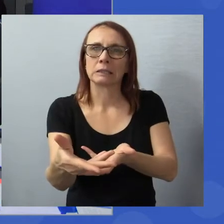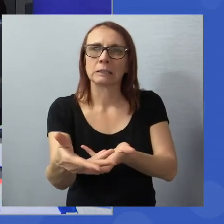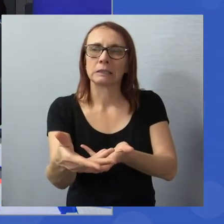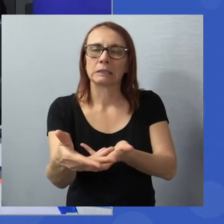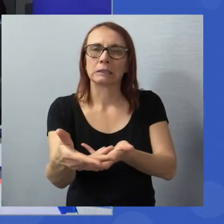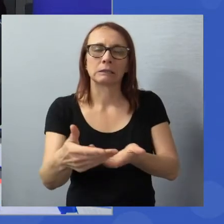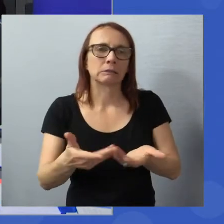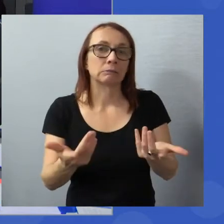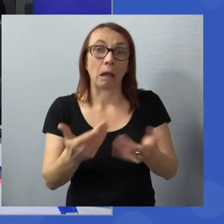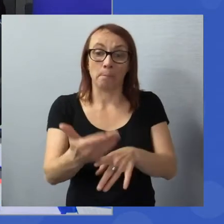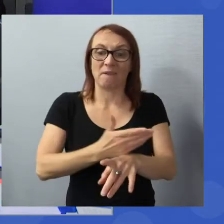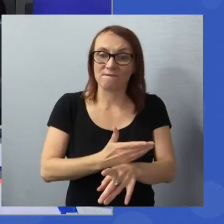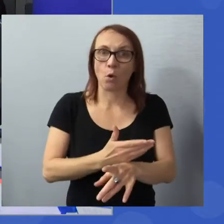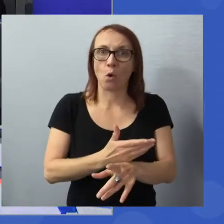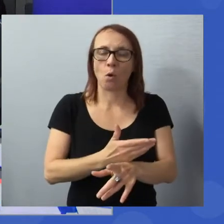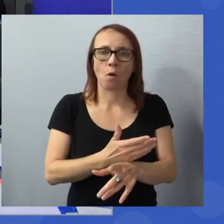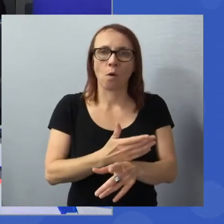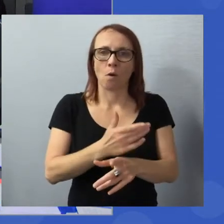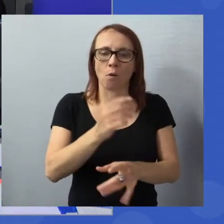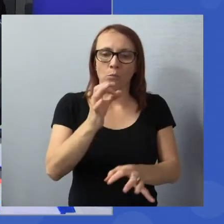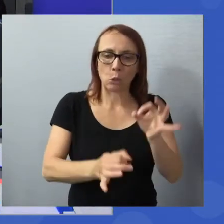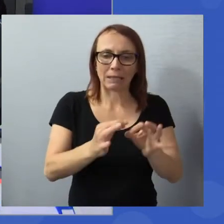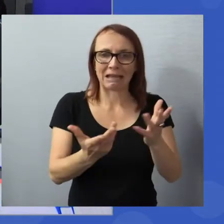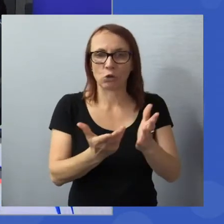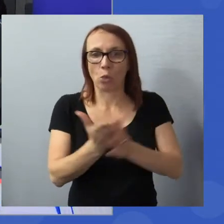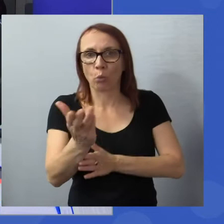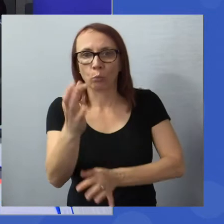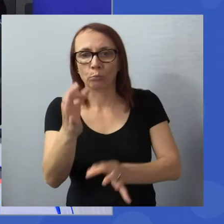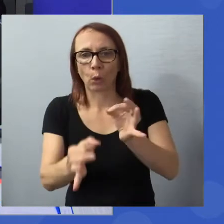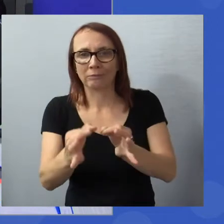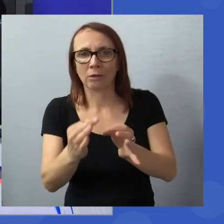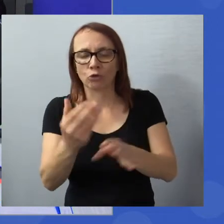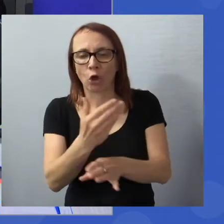could be before Austin born on their career so that they know exactly what